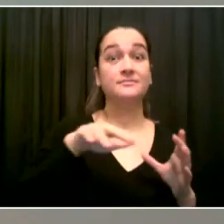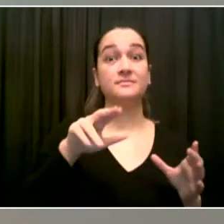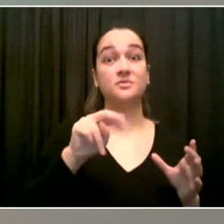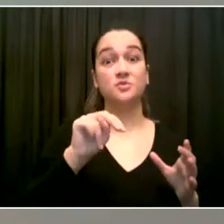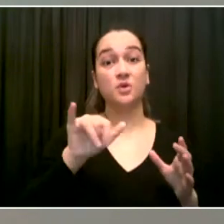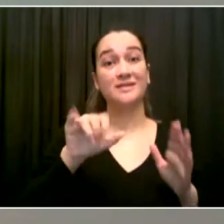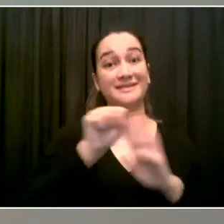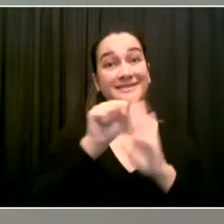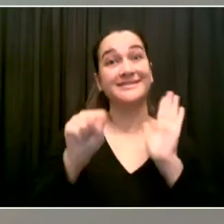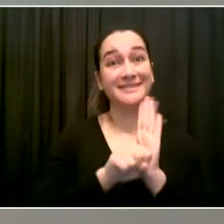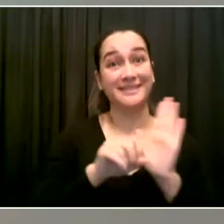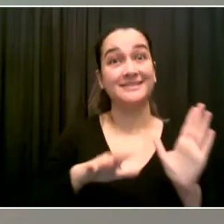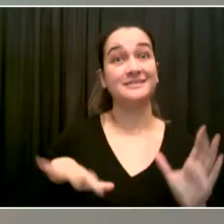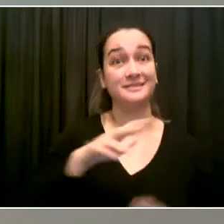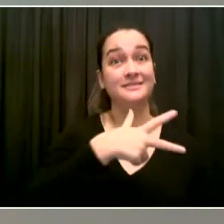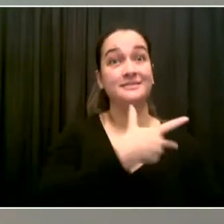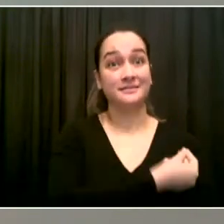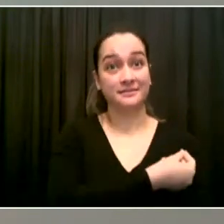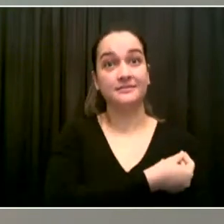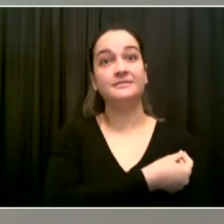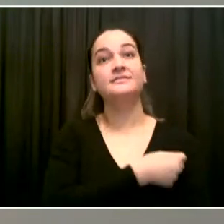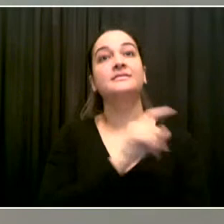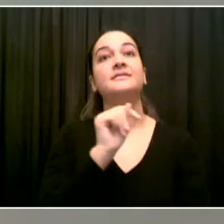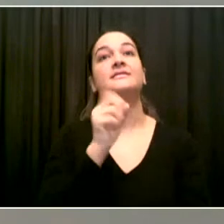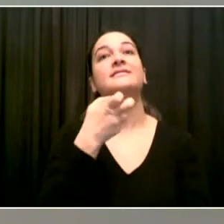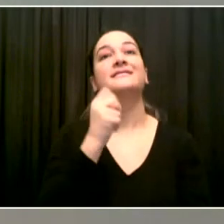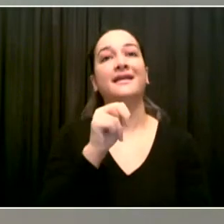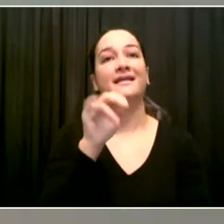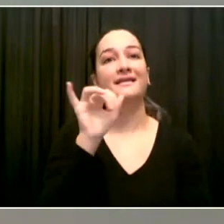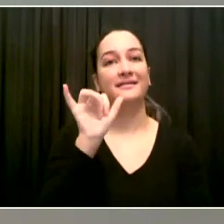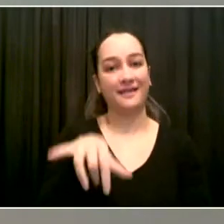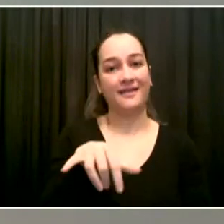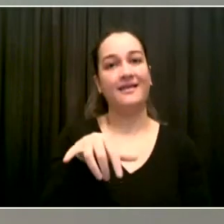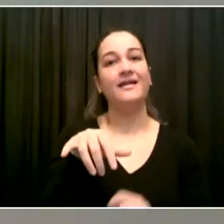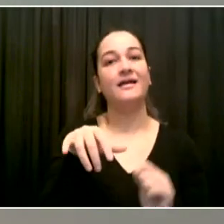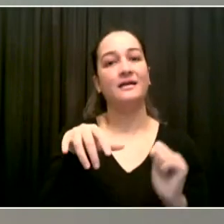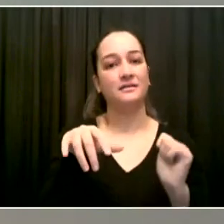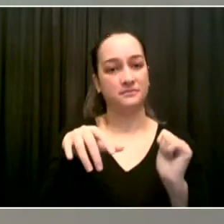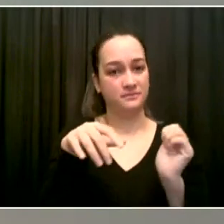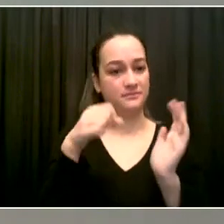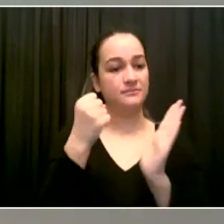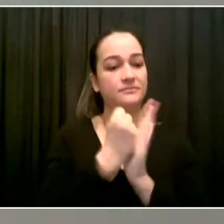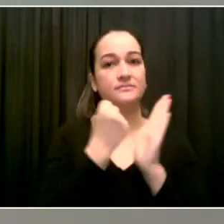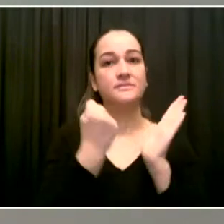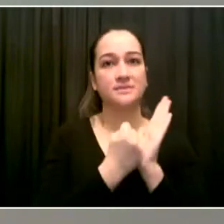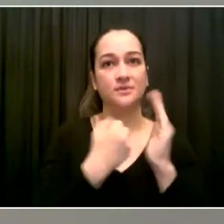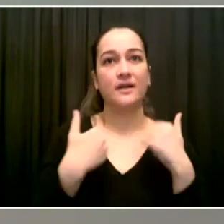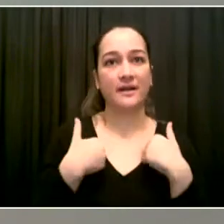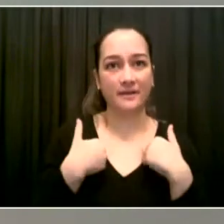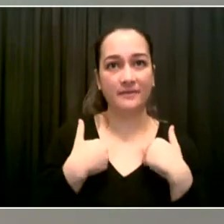WORK IF YOU RECEIVE ALL OF YOUR SERVVESIC WITHIHINE NW YORK STATE OR A LABORATORY, SO THERE REALLY IS